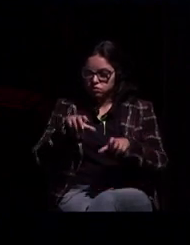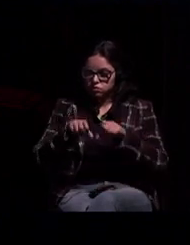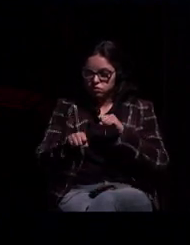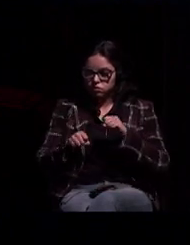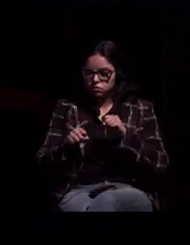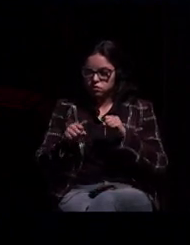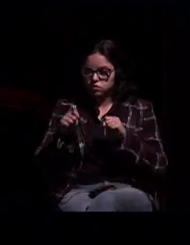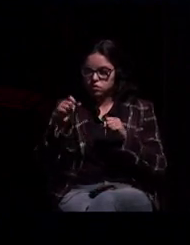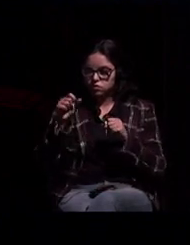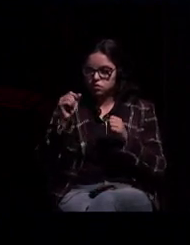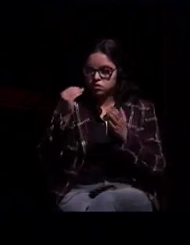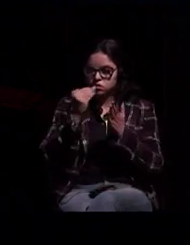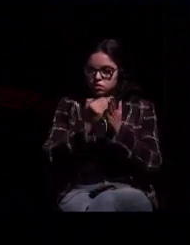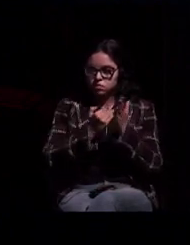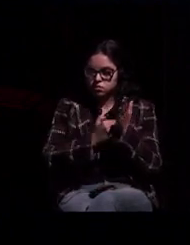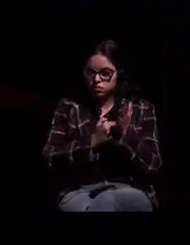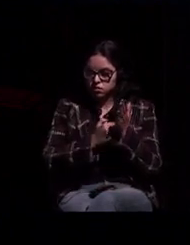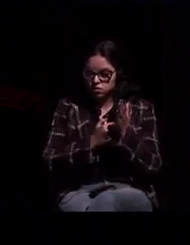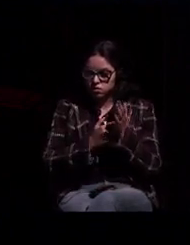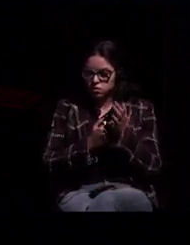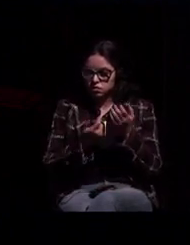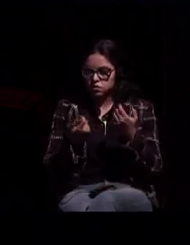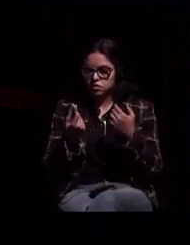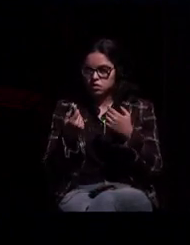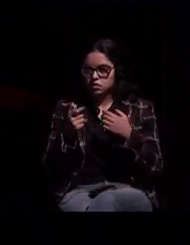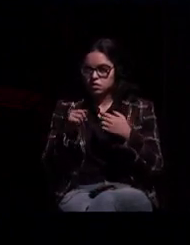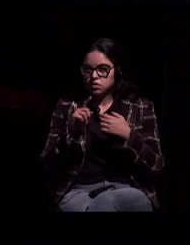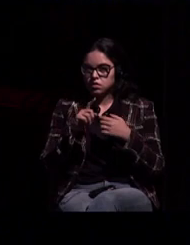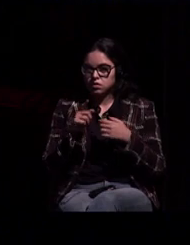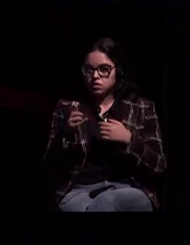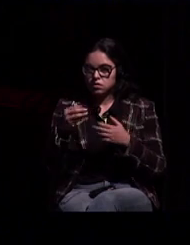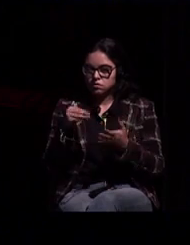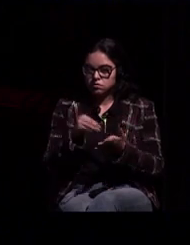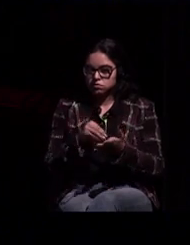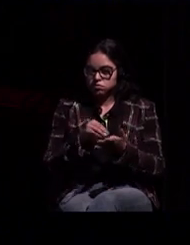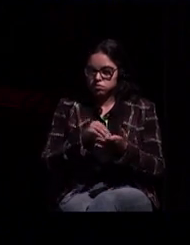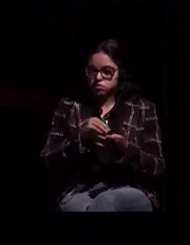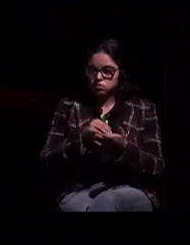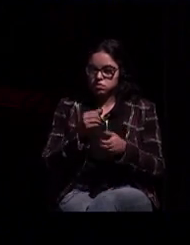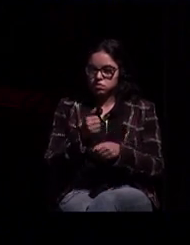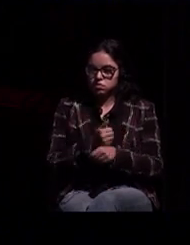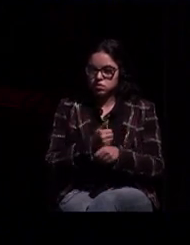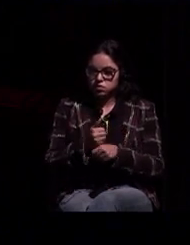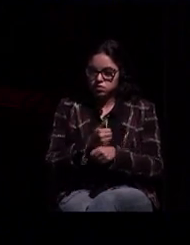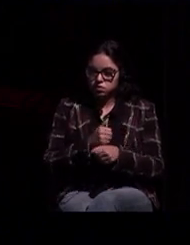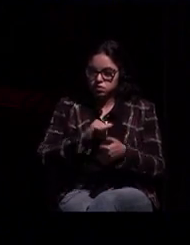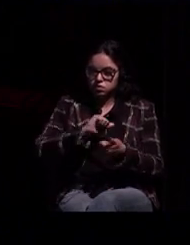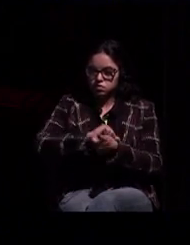lack of professionalism or that it is not possible to create tourism-related professions. There are good, professional